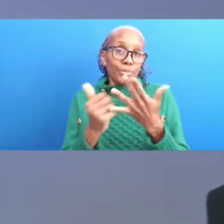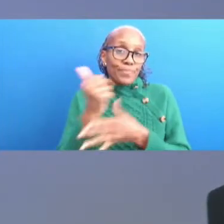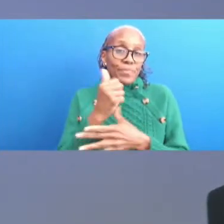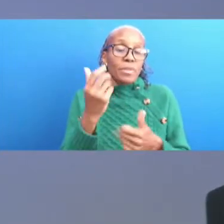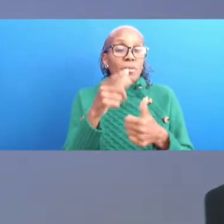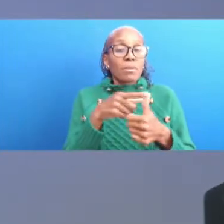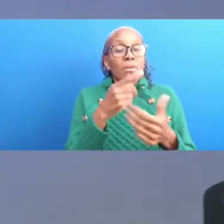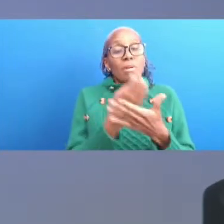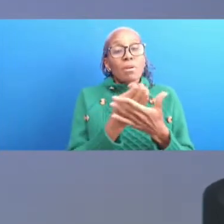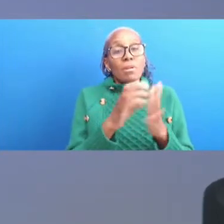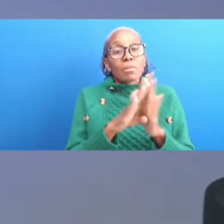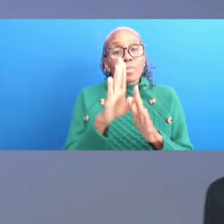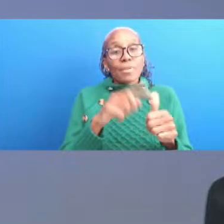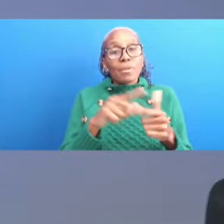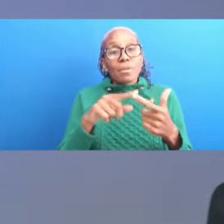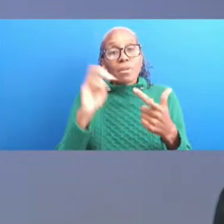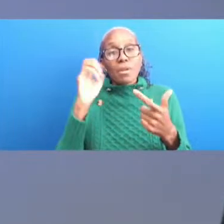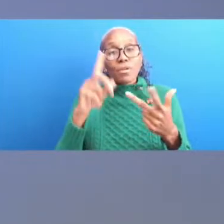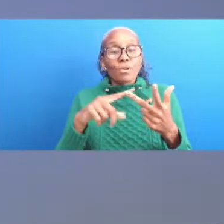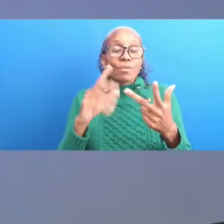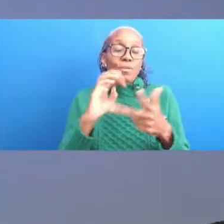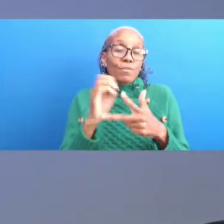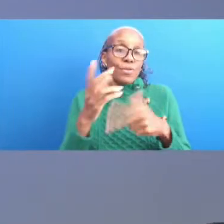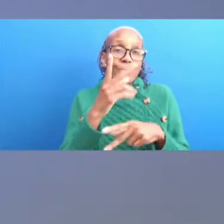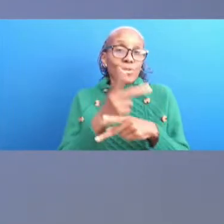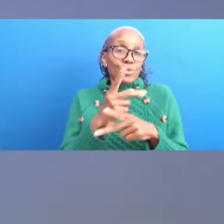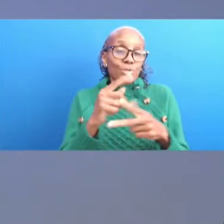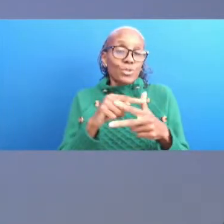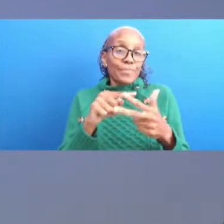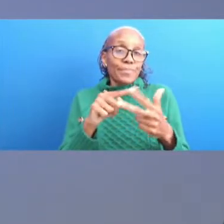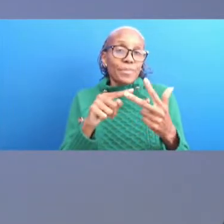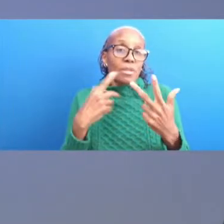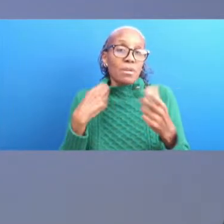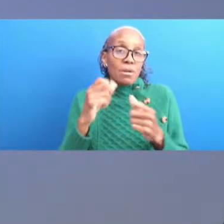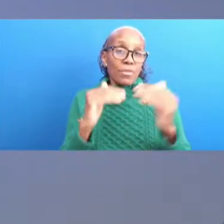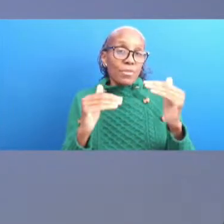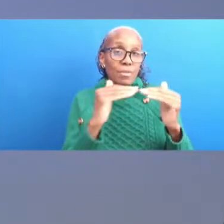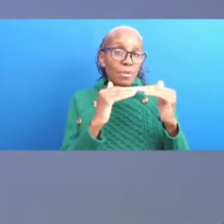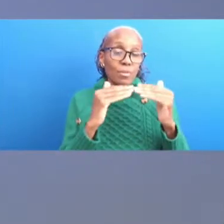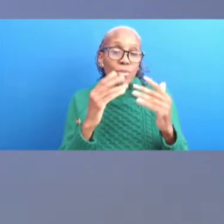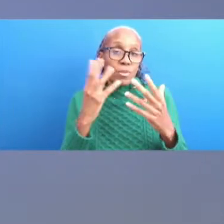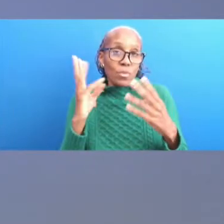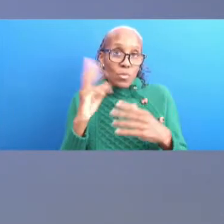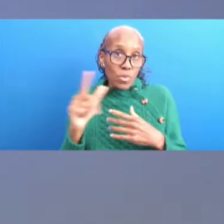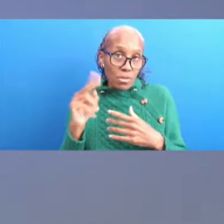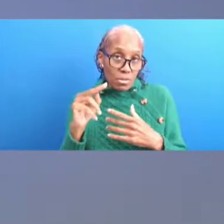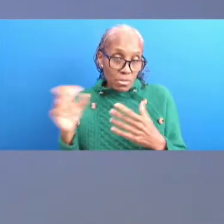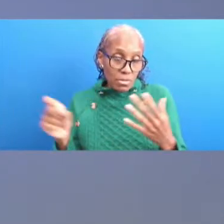PRIORITIES ARE ECONOMIC